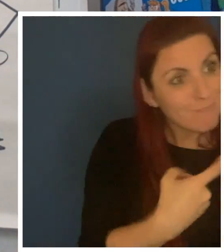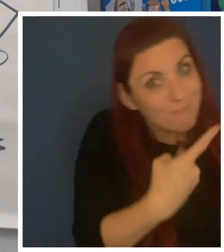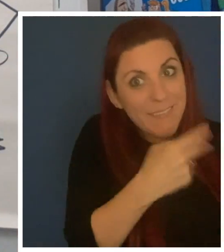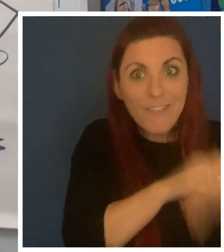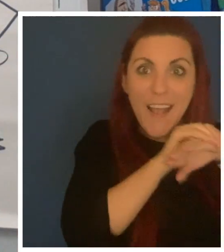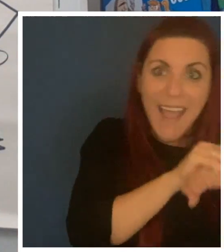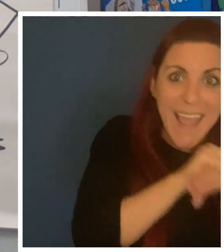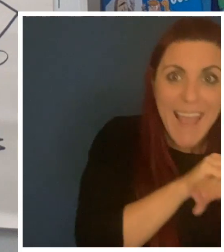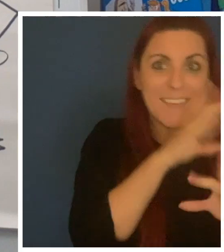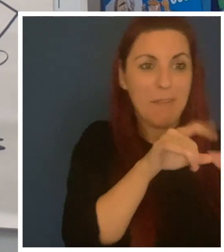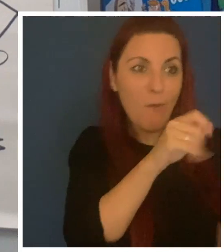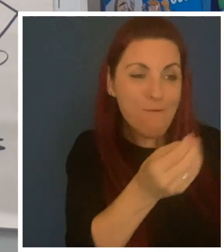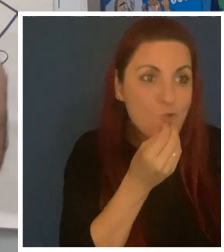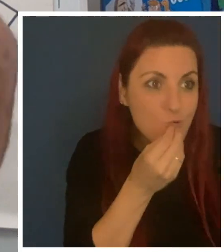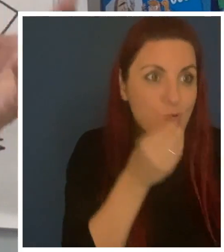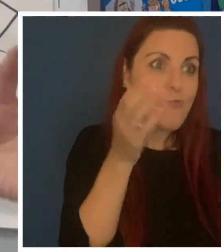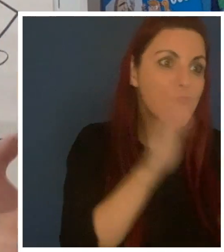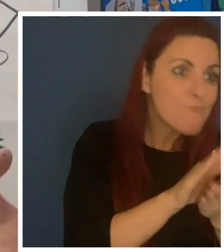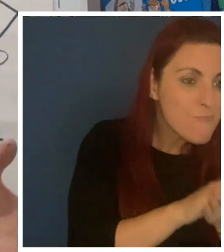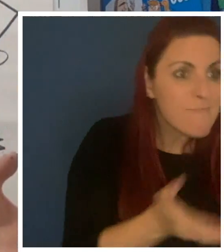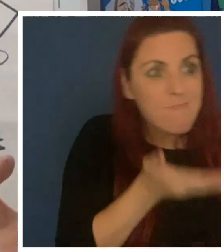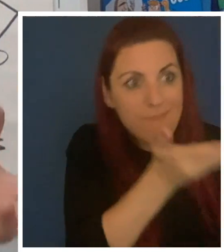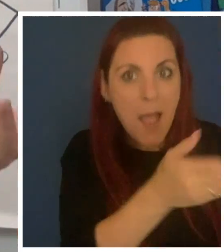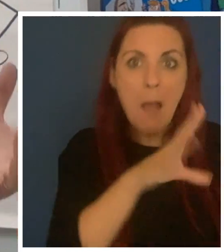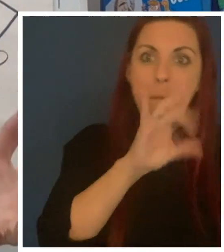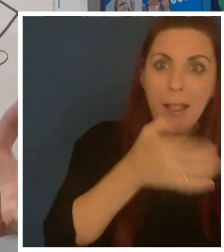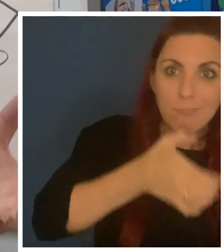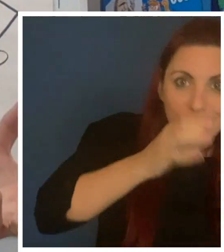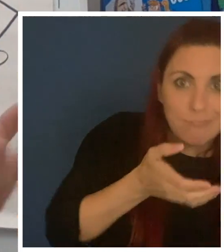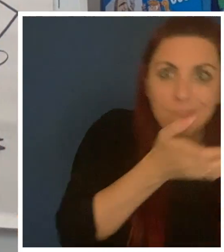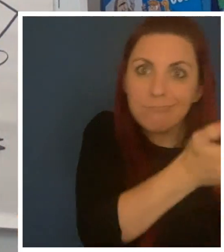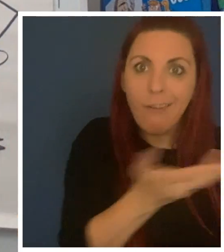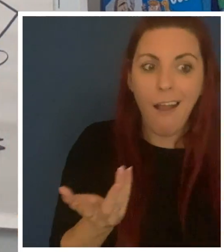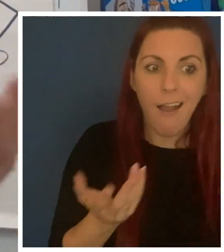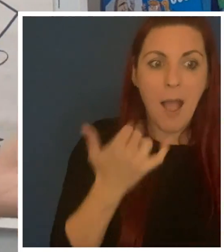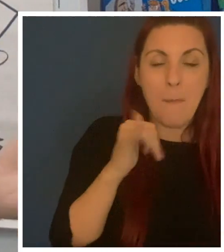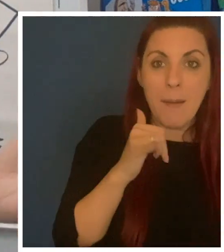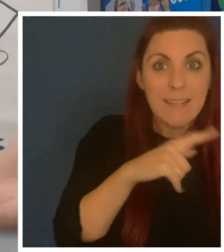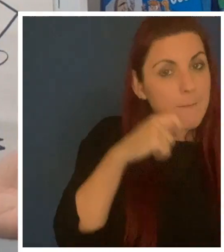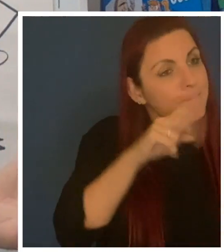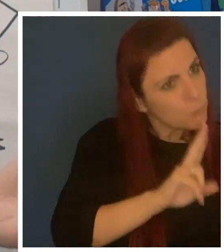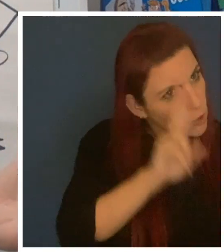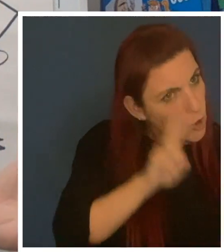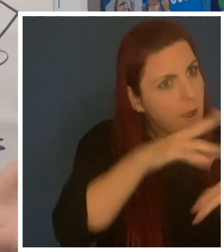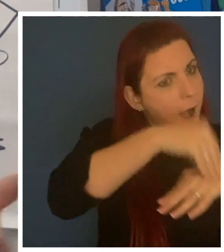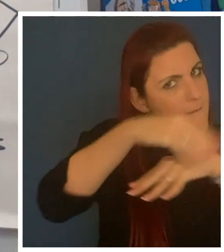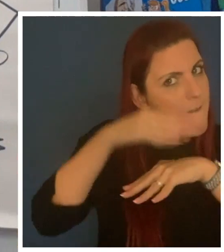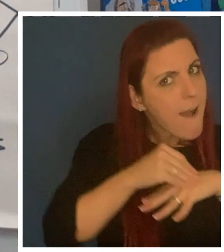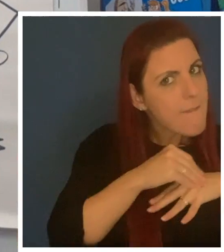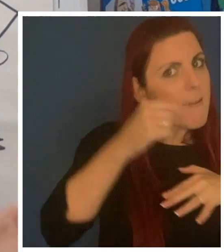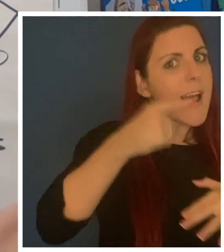sandwich from stuff in the fridge and gives him a glass of milk and then she makes him turn off all the lights, apart from what they need, and all the